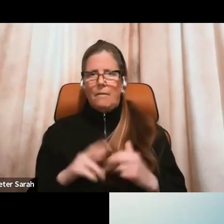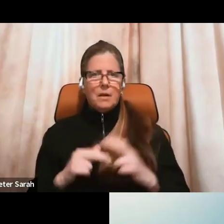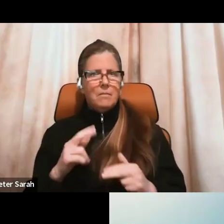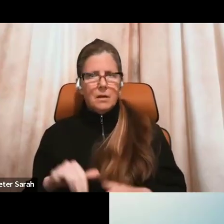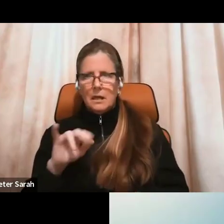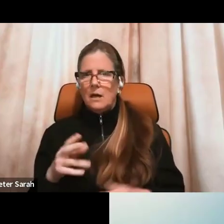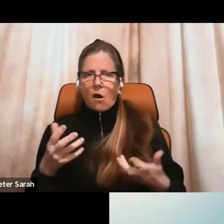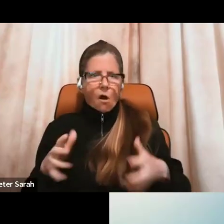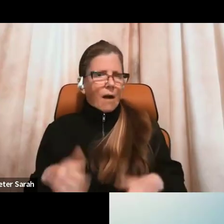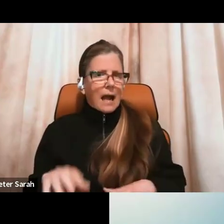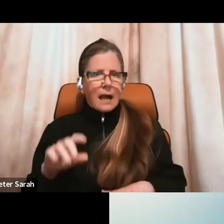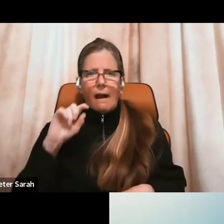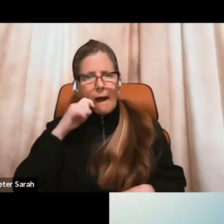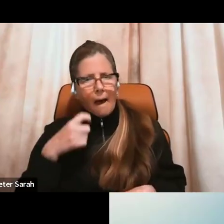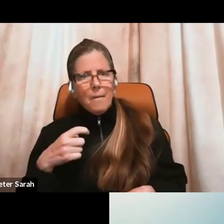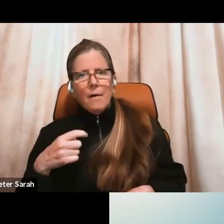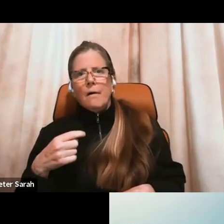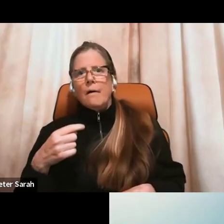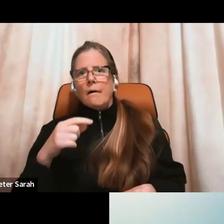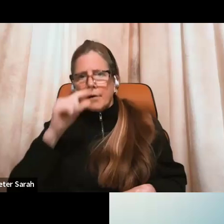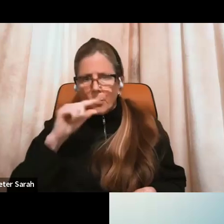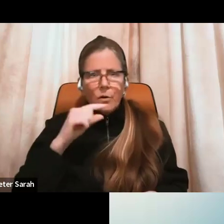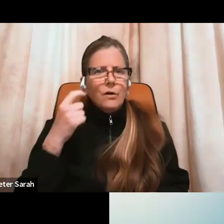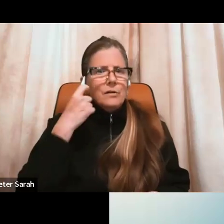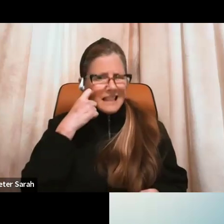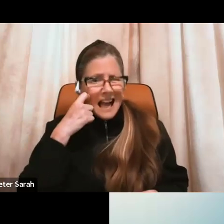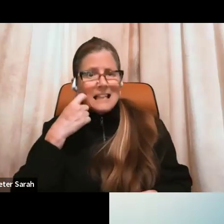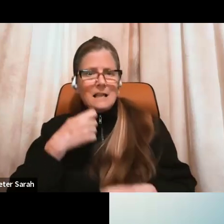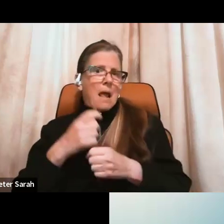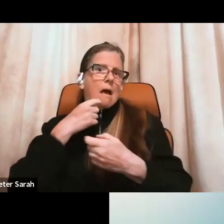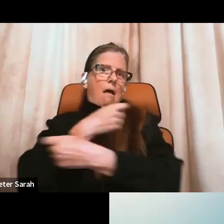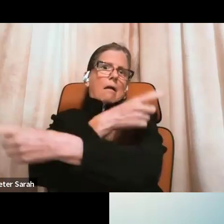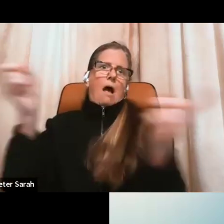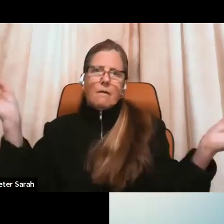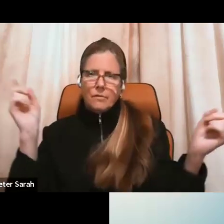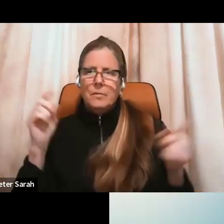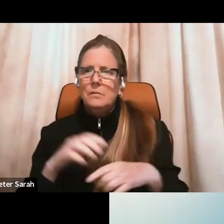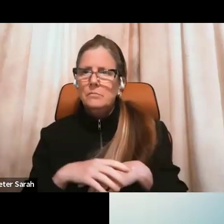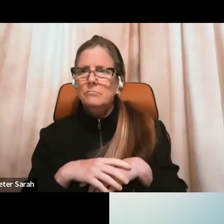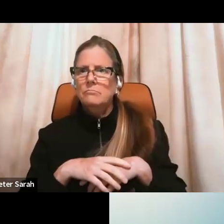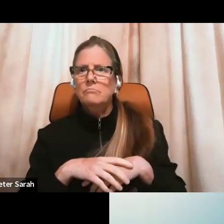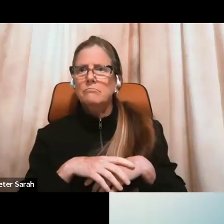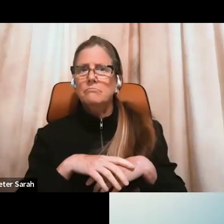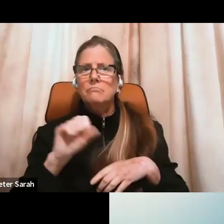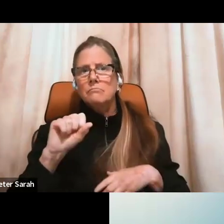Apple and Google have just made big announcements. You know, the screen reader that many people use,